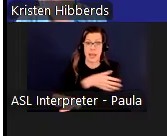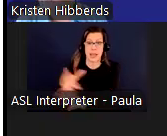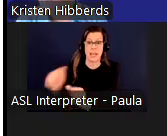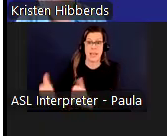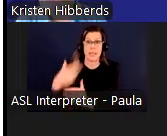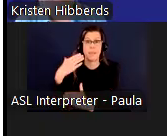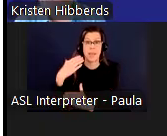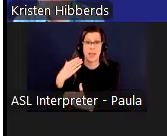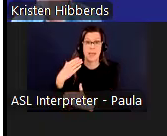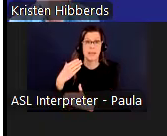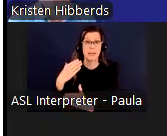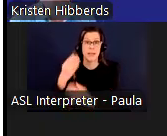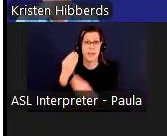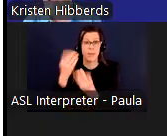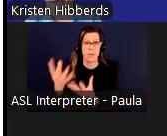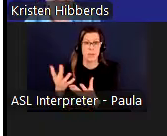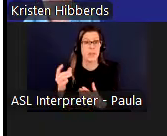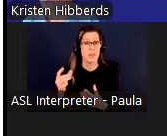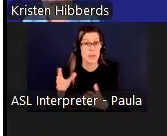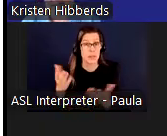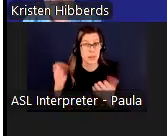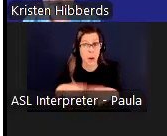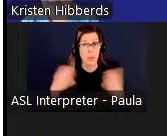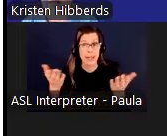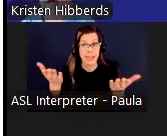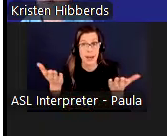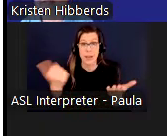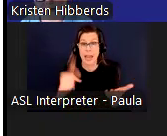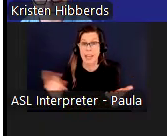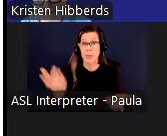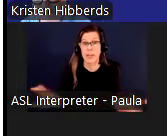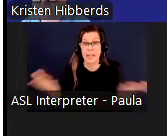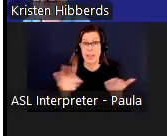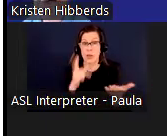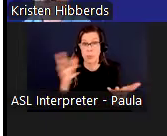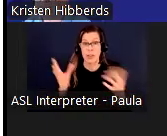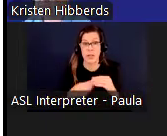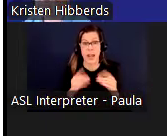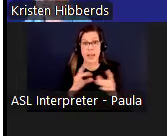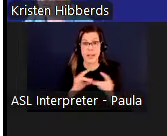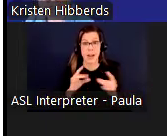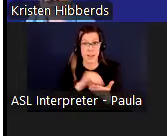participants on the line that would like to put some comments on the record in the